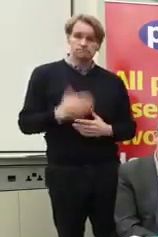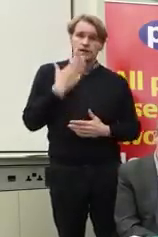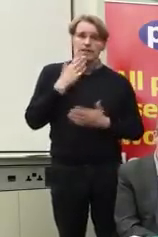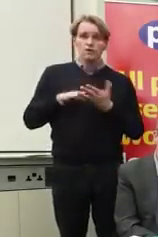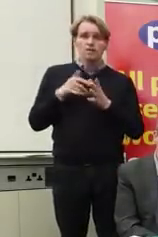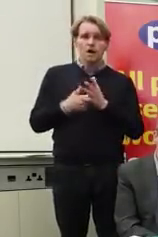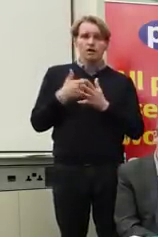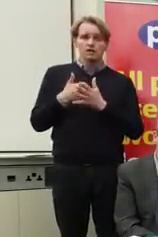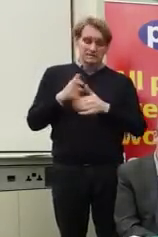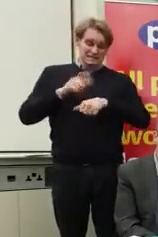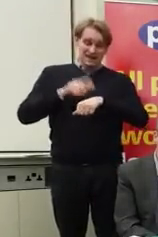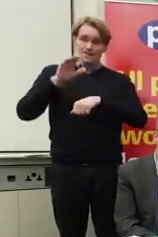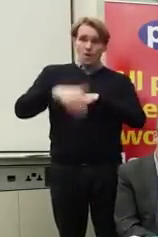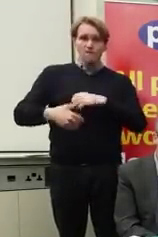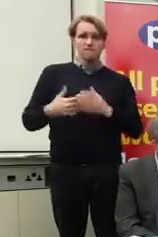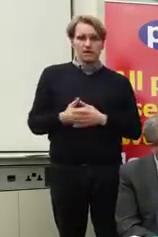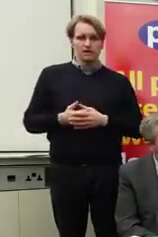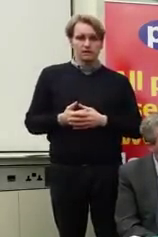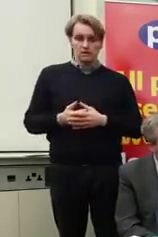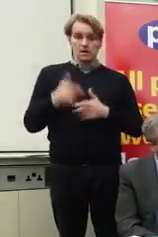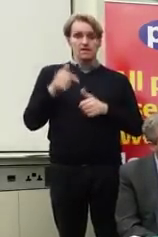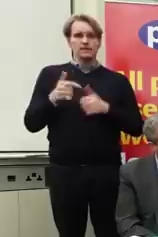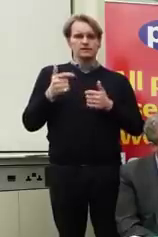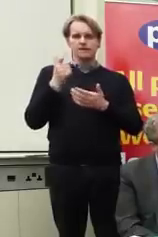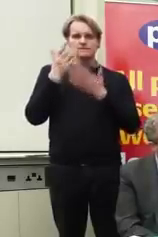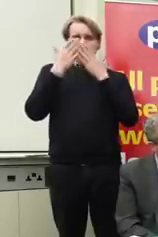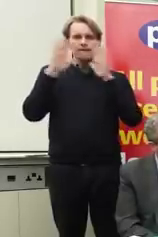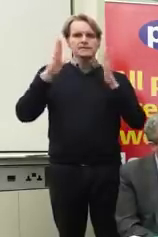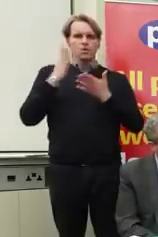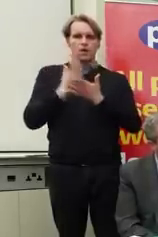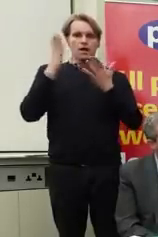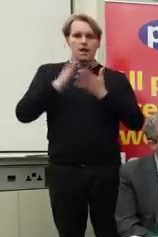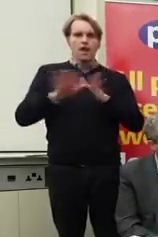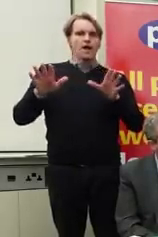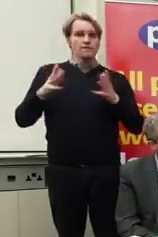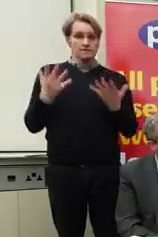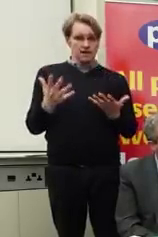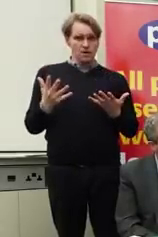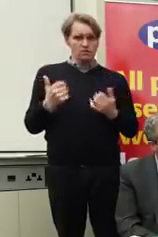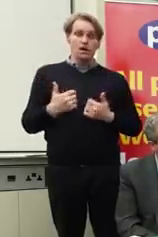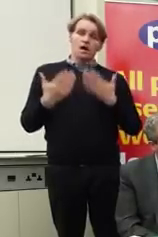over time so I'm going to conclude this Facebook Live event now. Can I thank John,